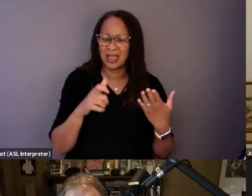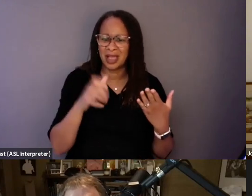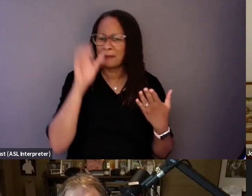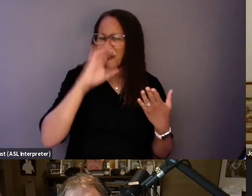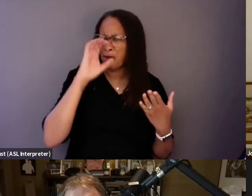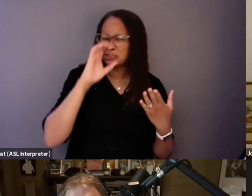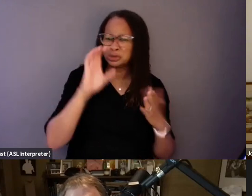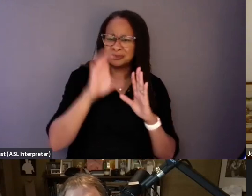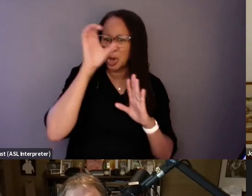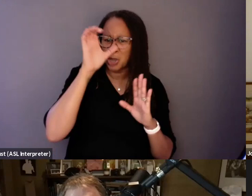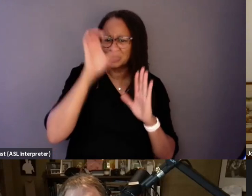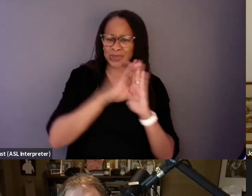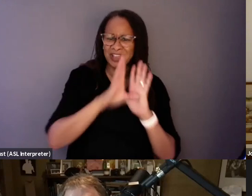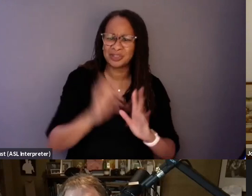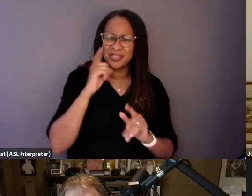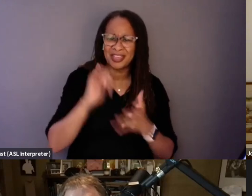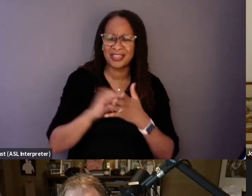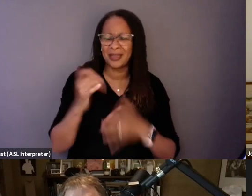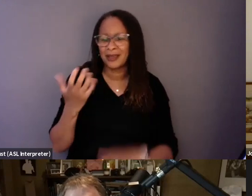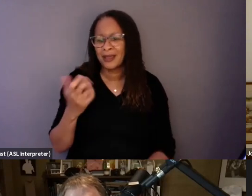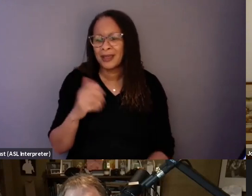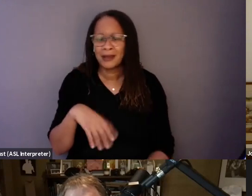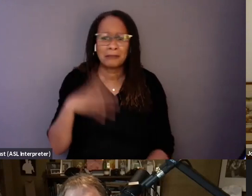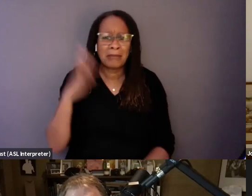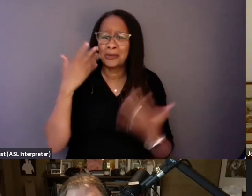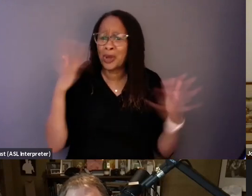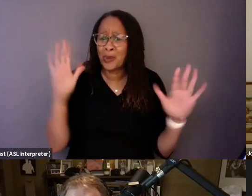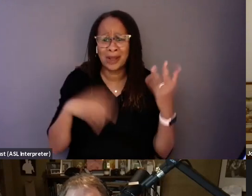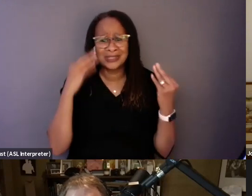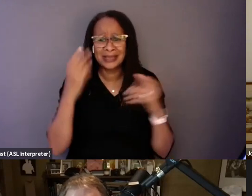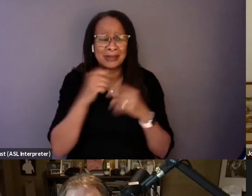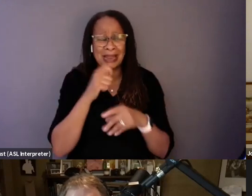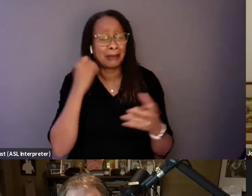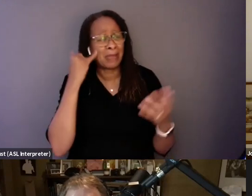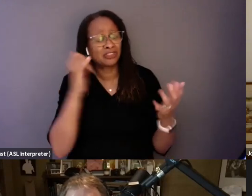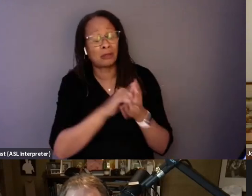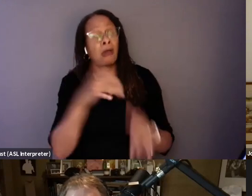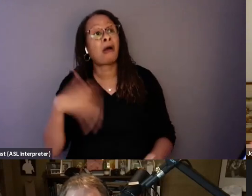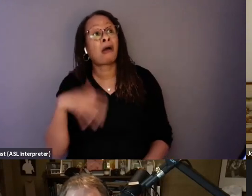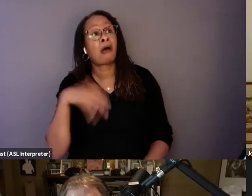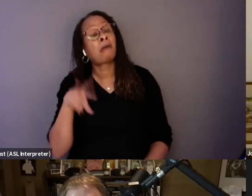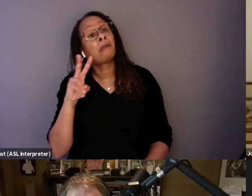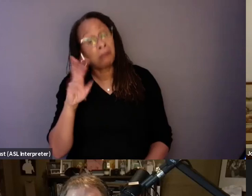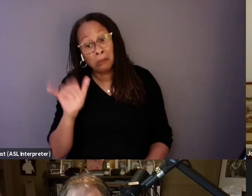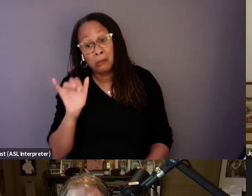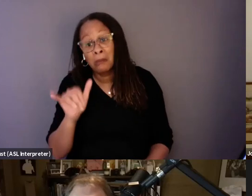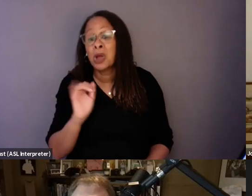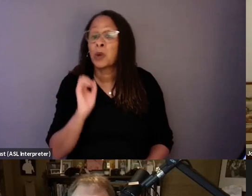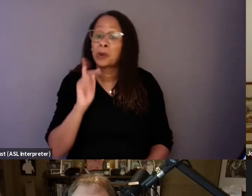I was thinking of animation like maybe it's jumping and then it goes. So I was really wrong. The two of you guys-